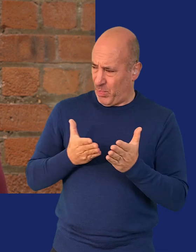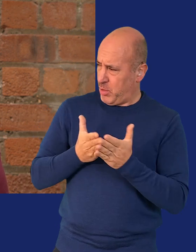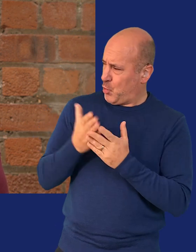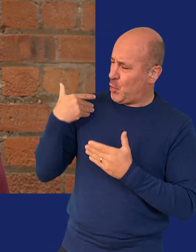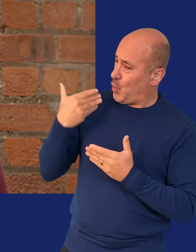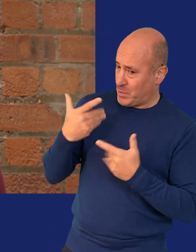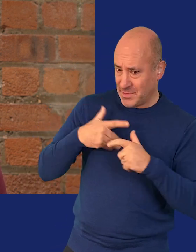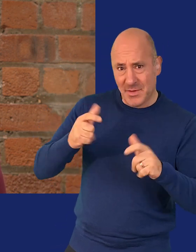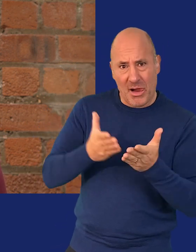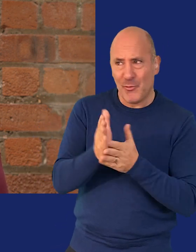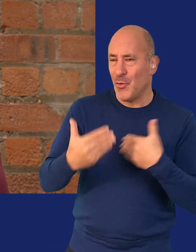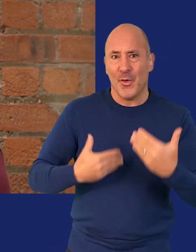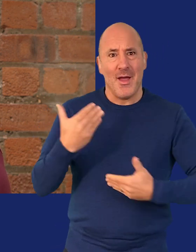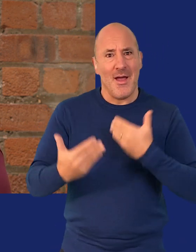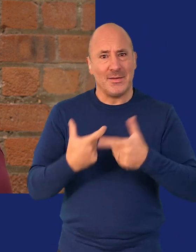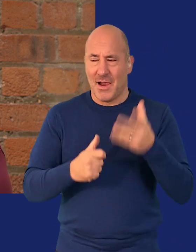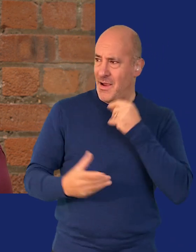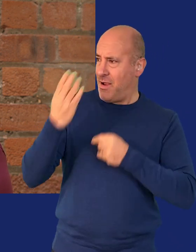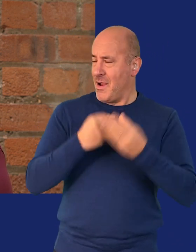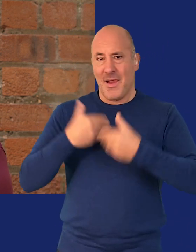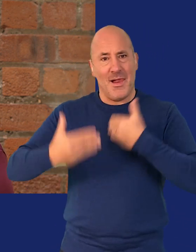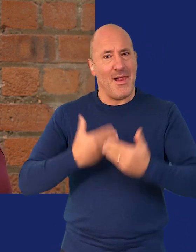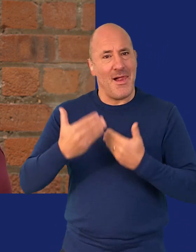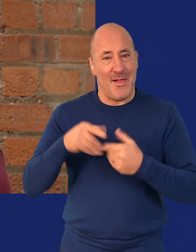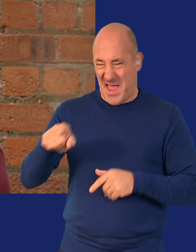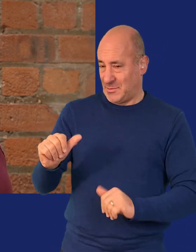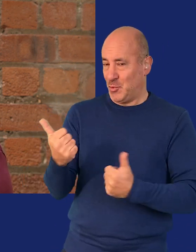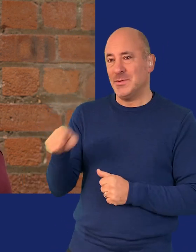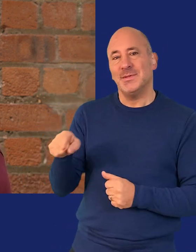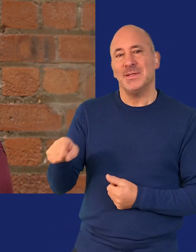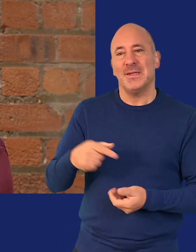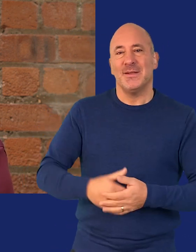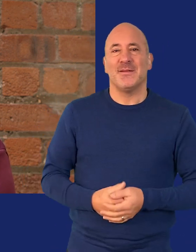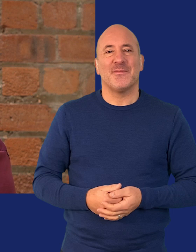Because people are living their experiences now. Yes.